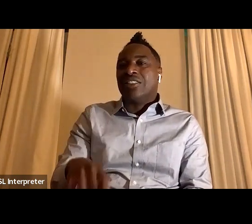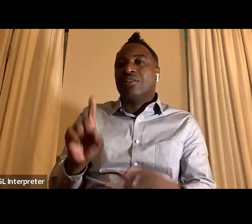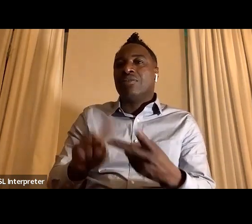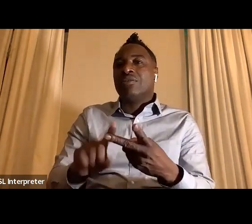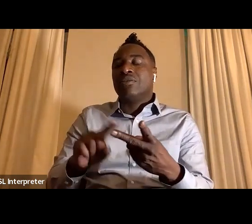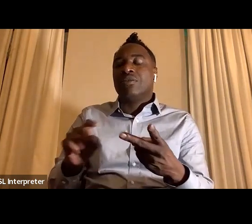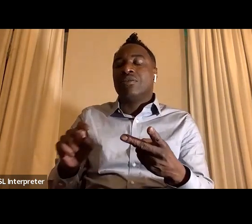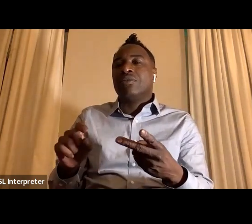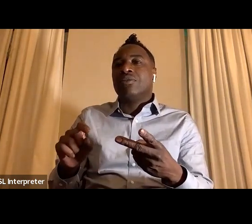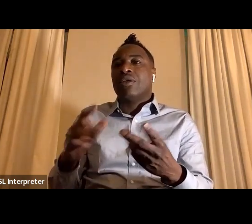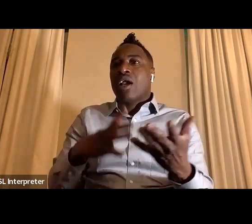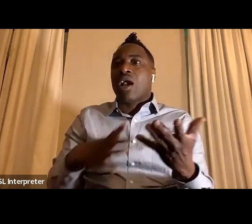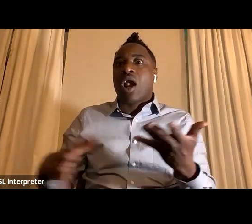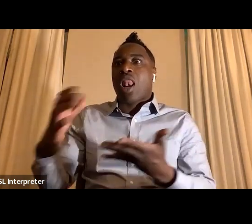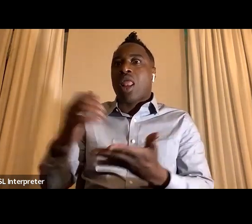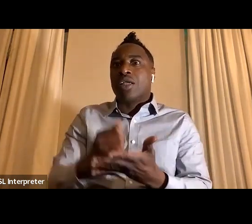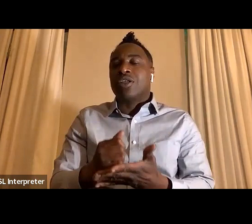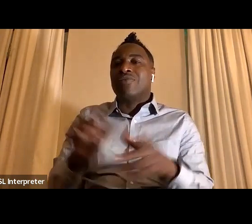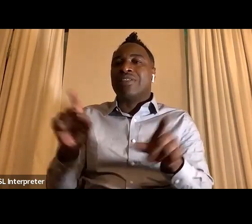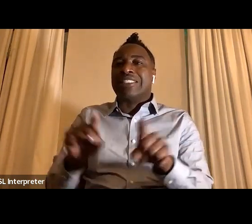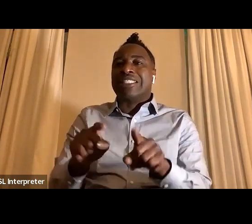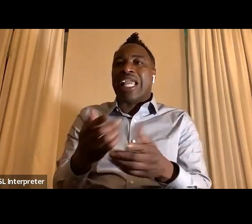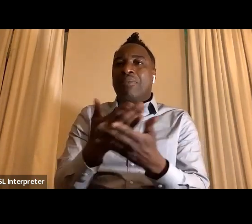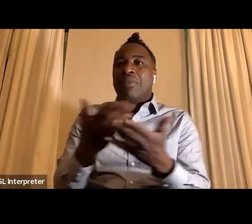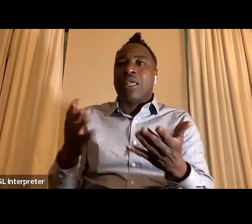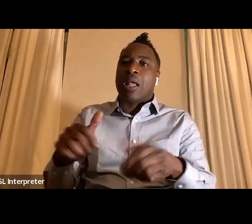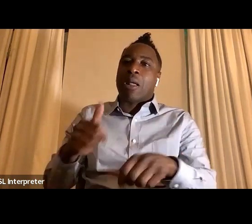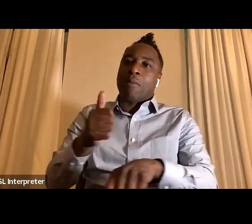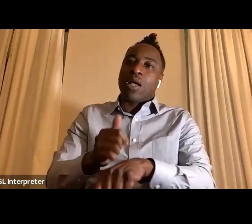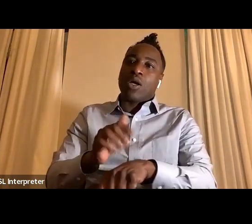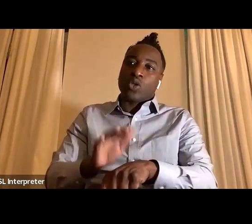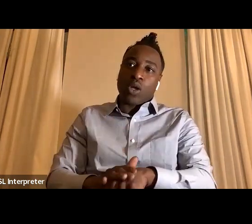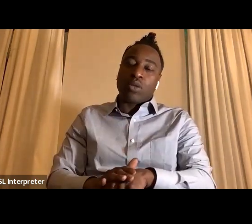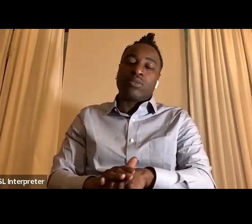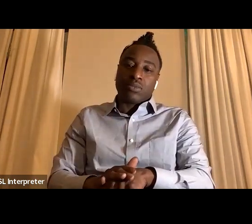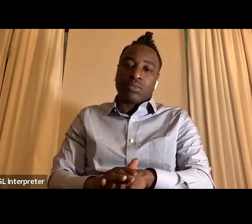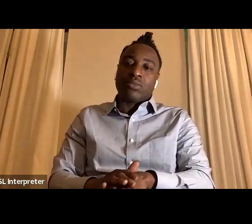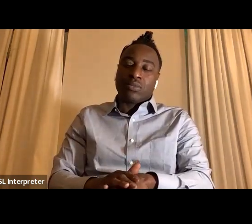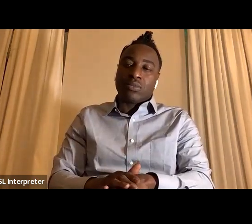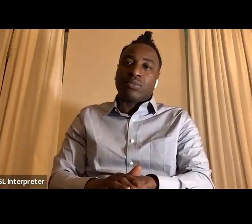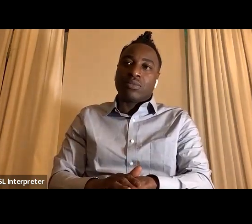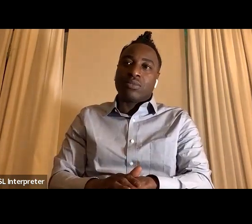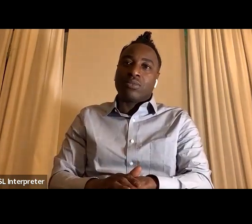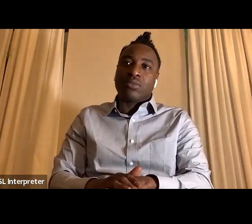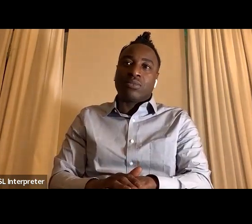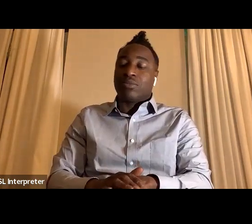of the same thing based on just doing the same thing,